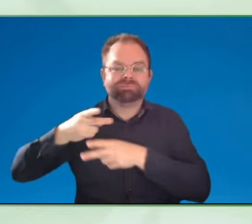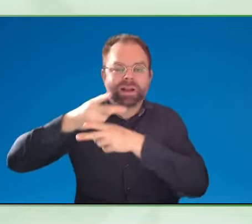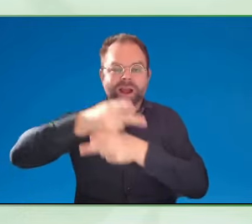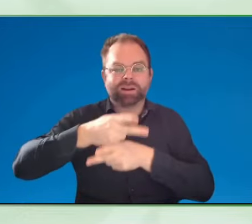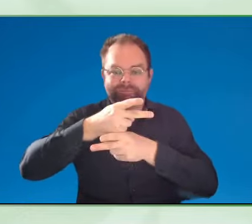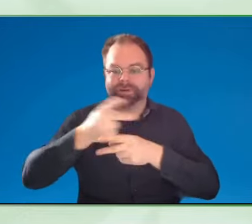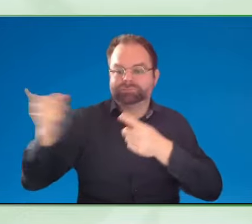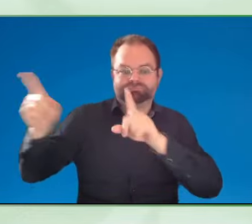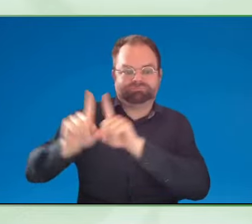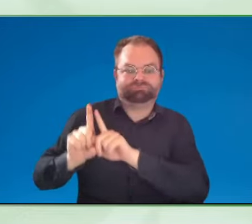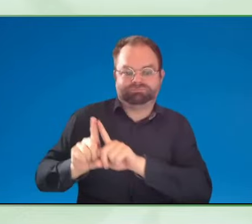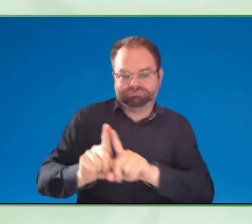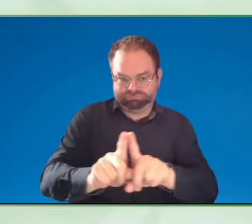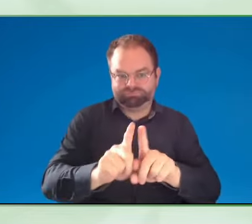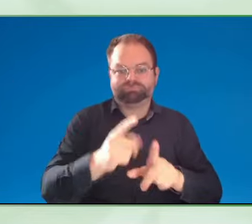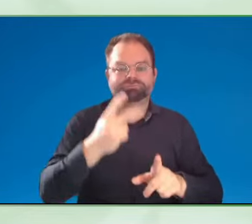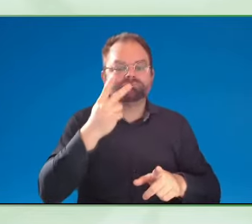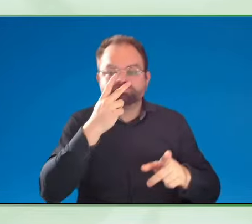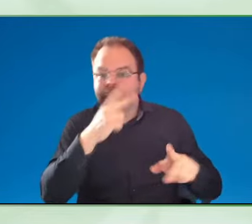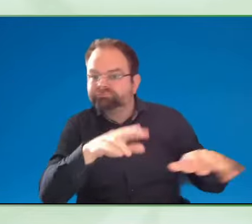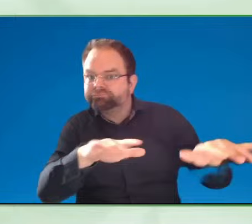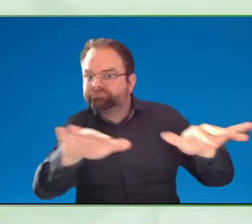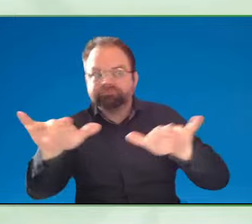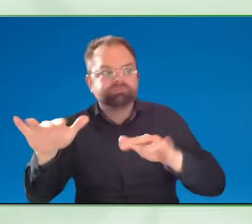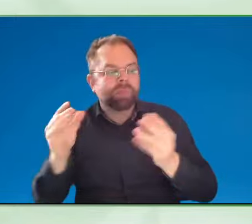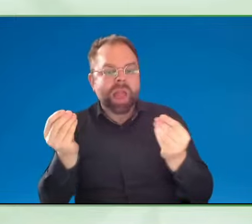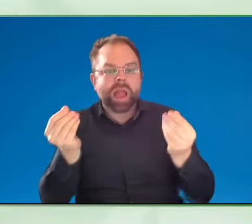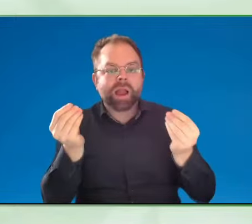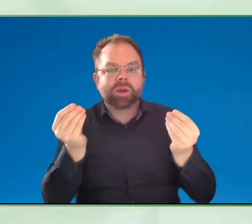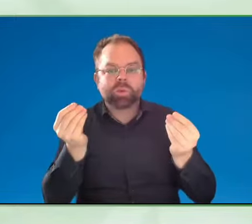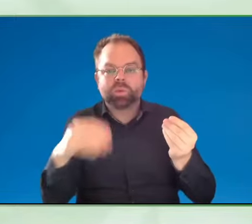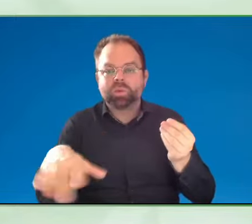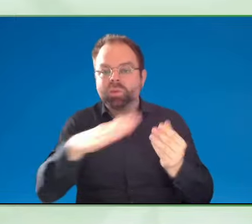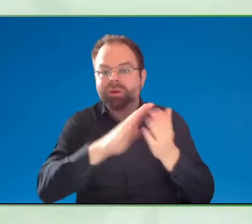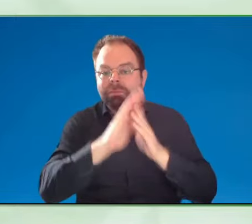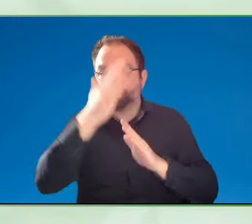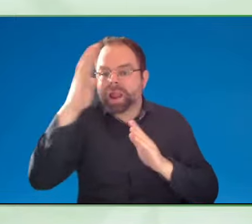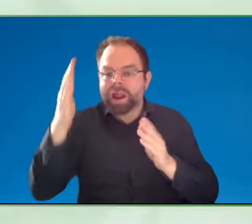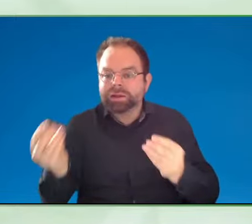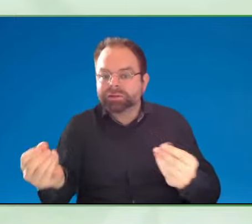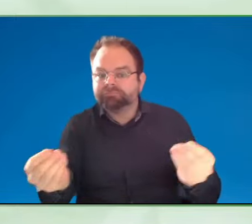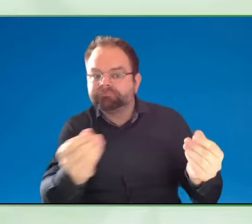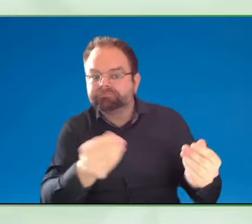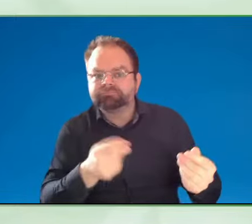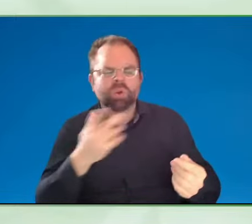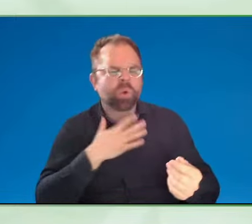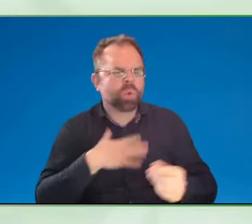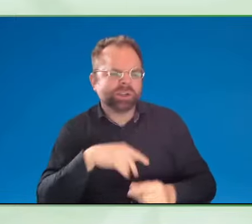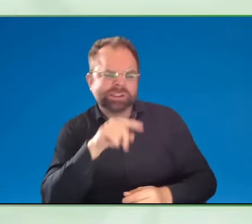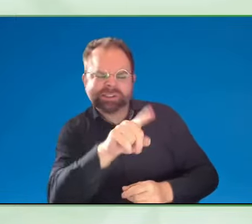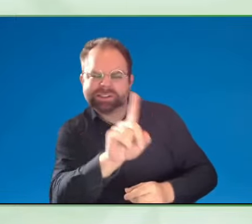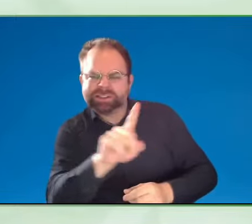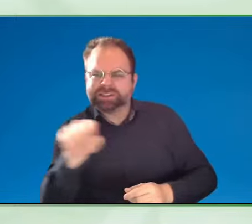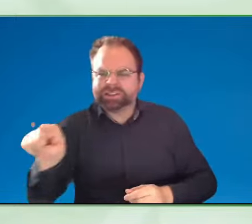slow it down and to really look hard at every single item and everything aspect in the library